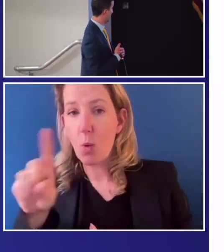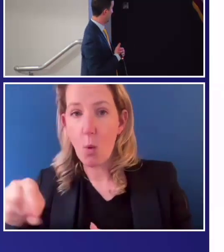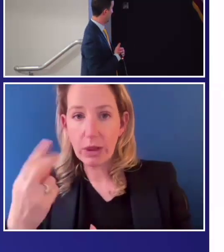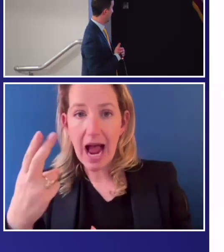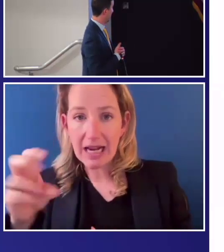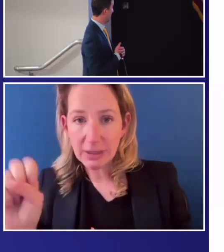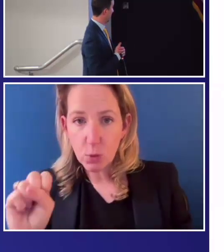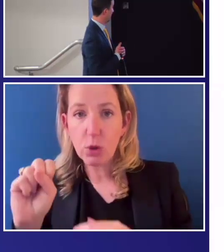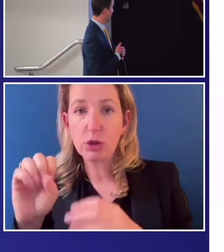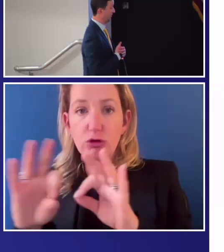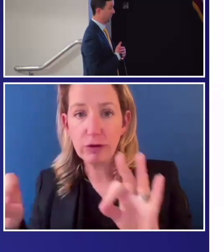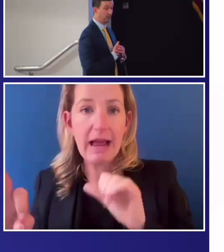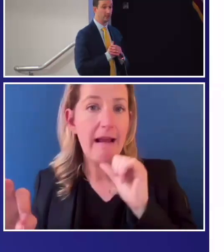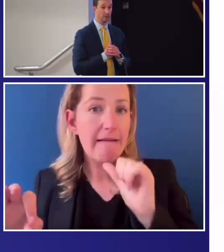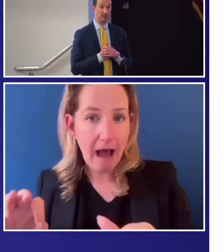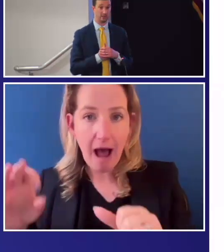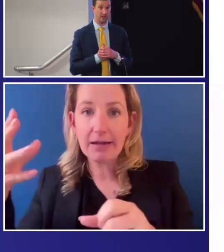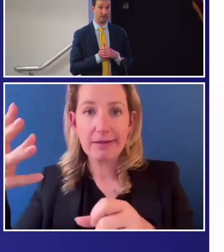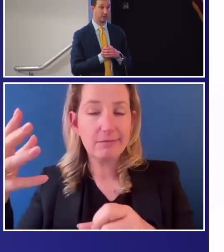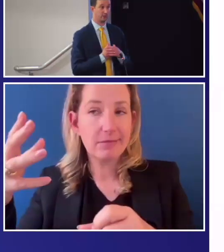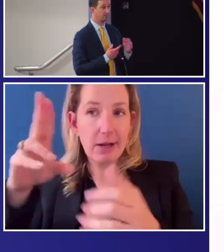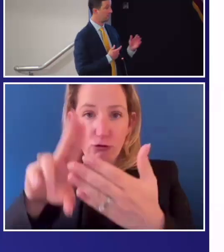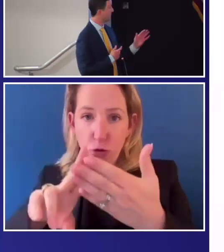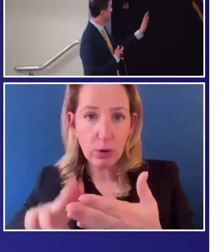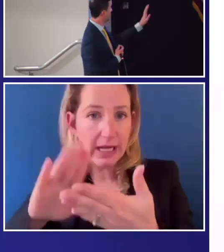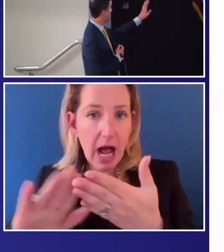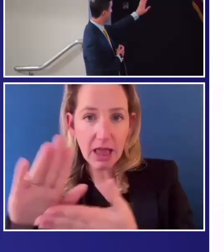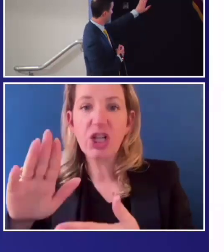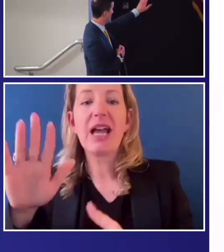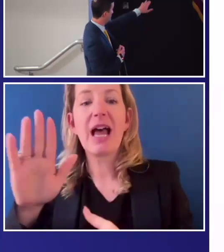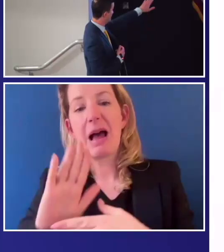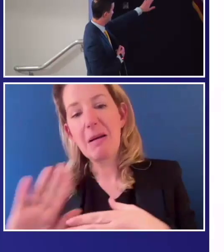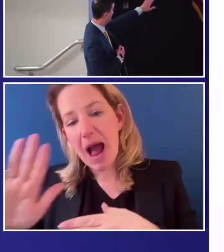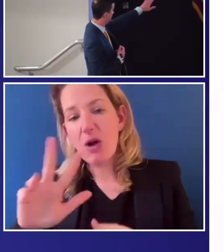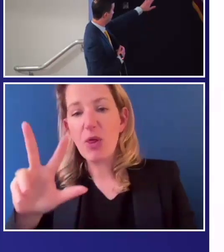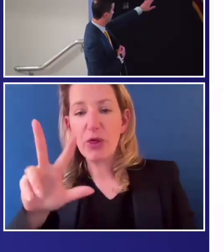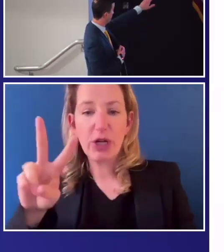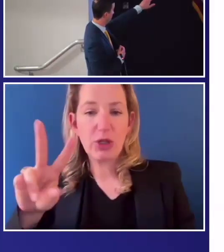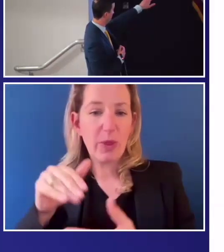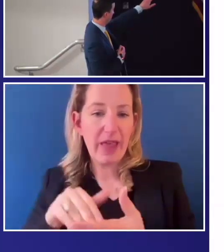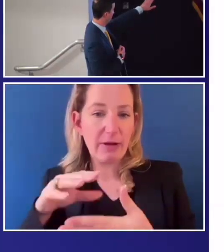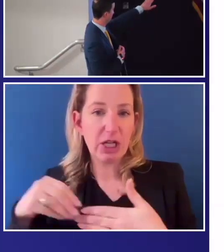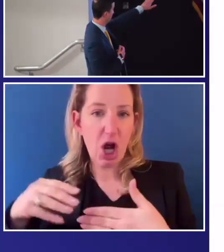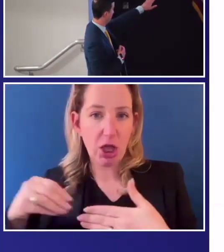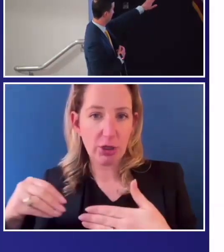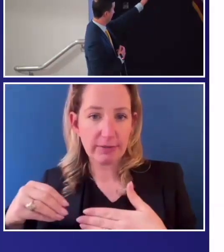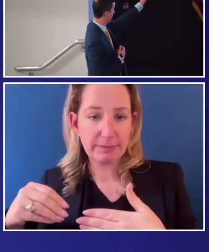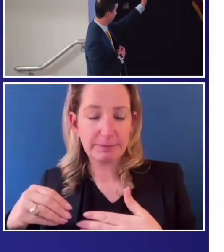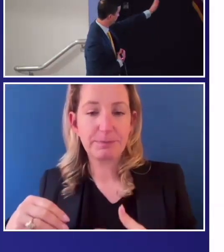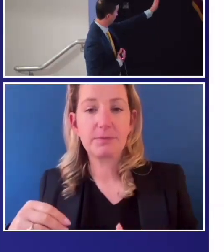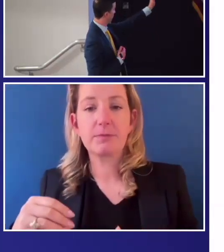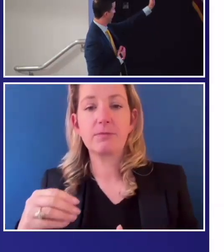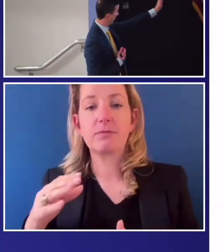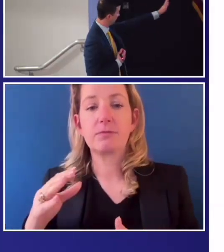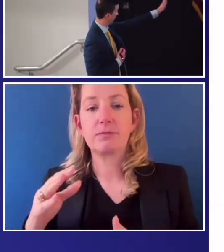college, is about $32,000. And you can hold that definition of earnings constant and then just change